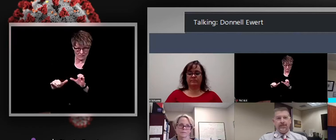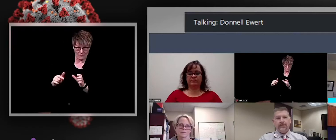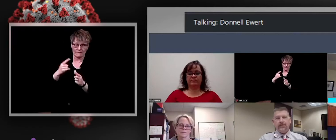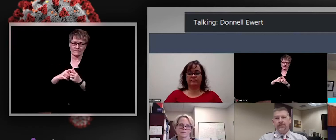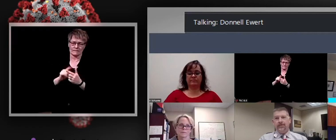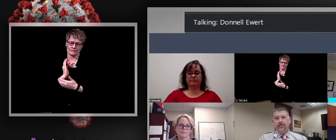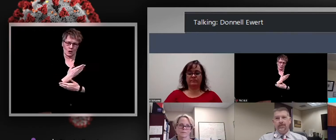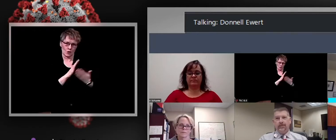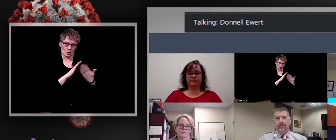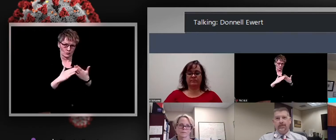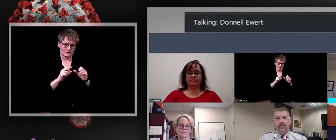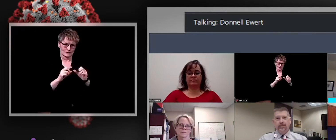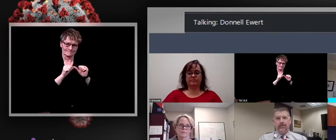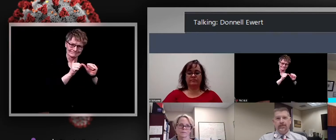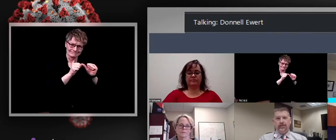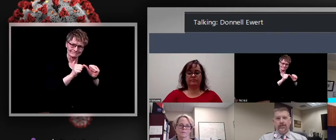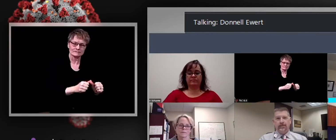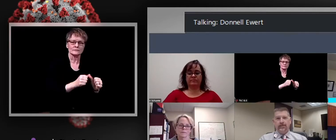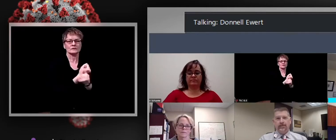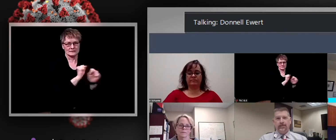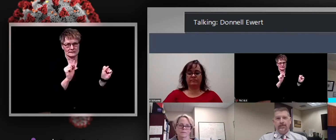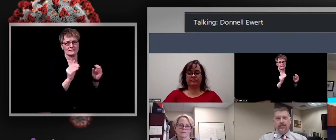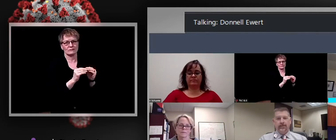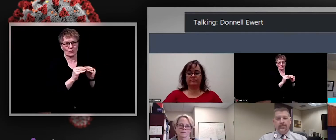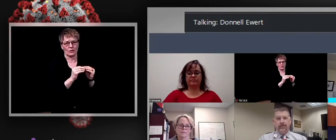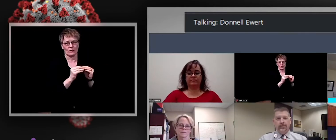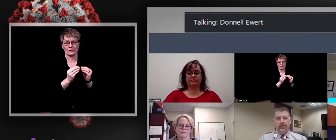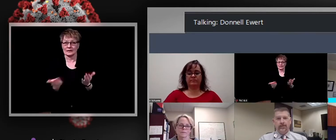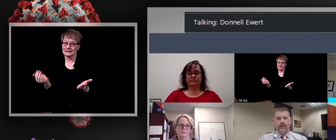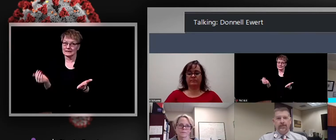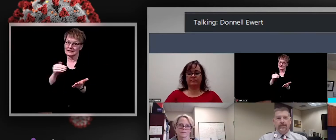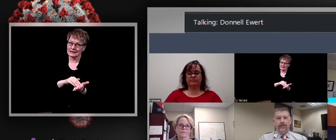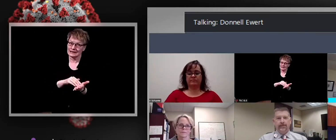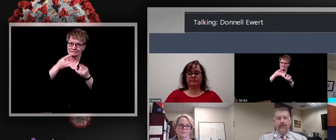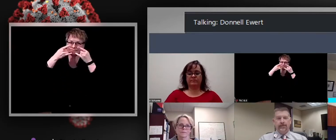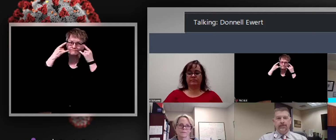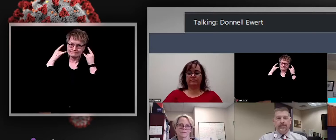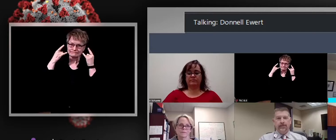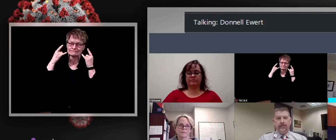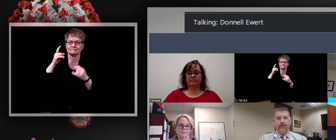course, when you go out in public, wear your face covering. Those measures are the most